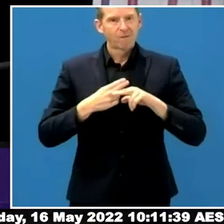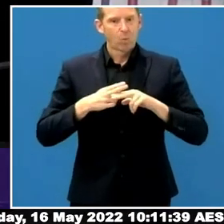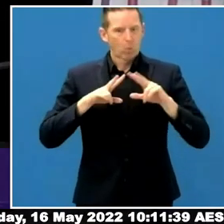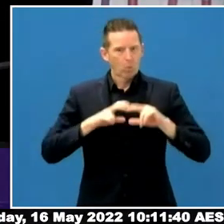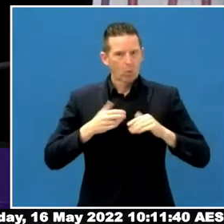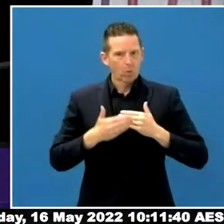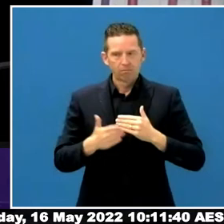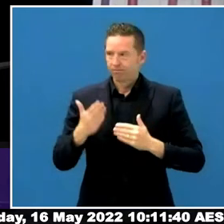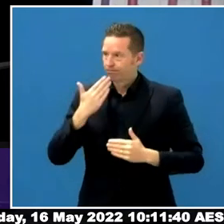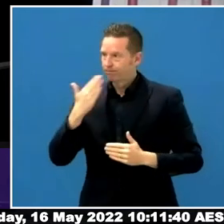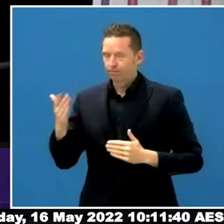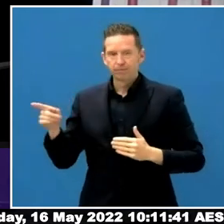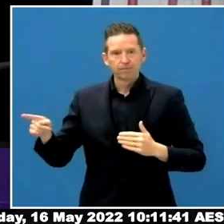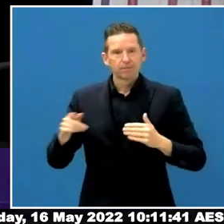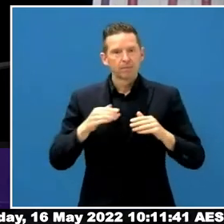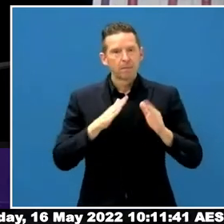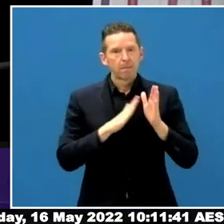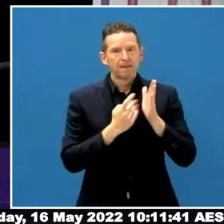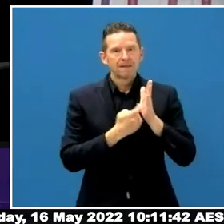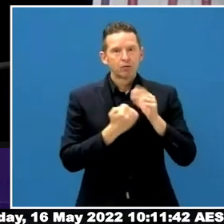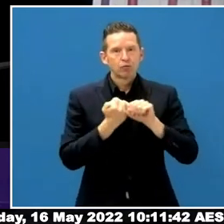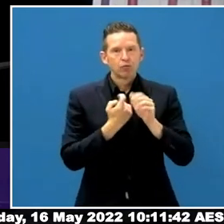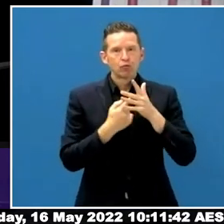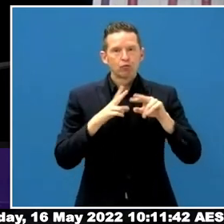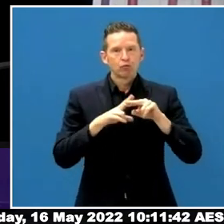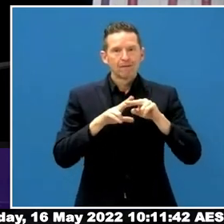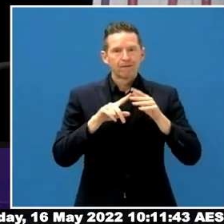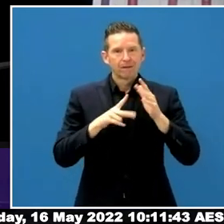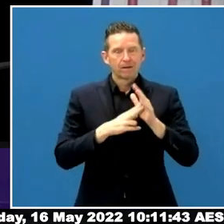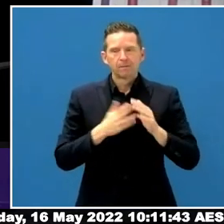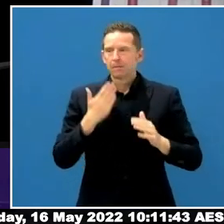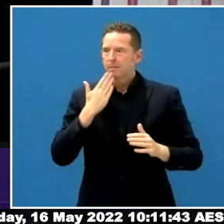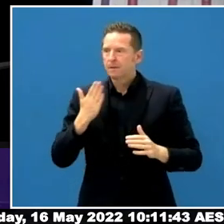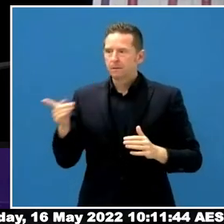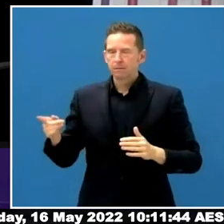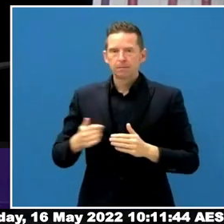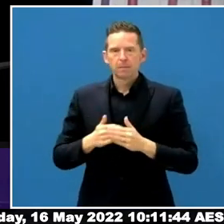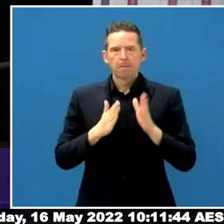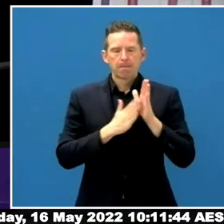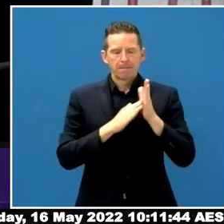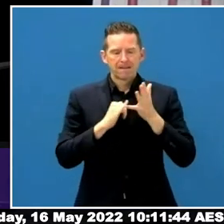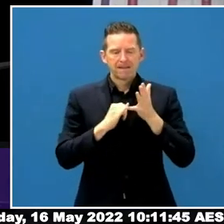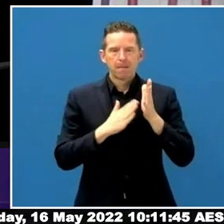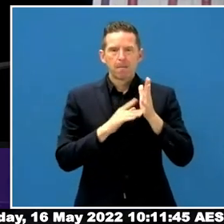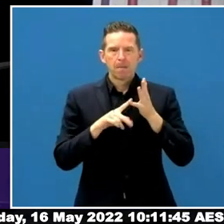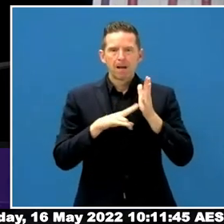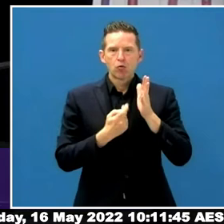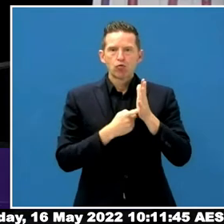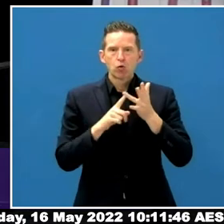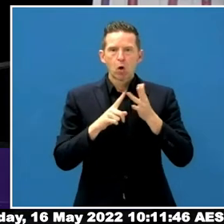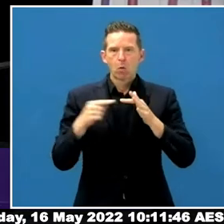Yes, is there an appearance? May it please the Commission, my name is Ms Munroe and I appear on behalf of the Commonwealth. CHAIR: Yes.